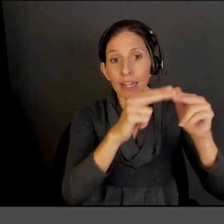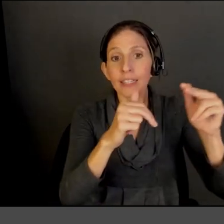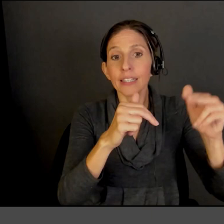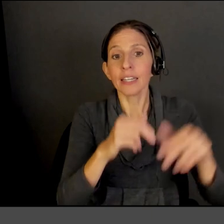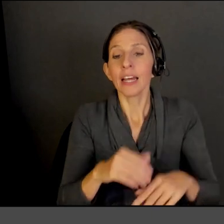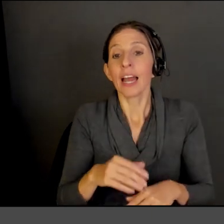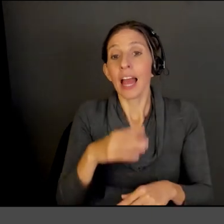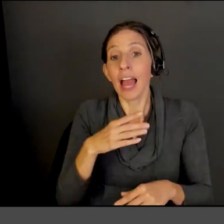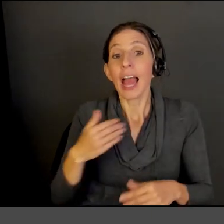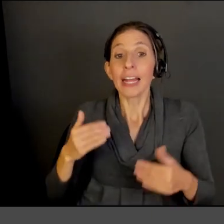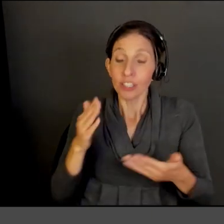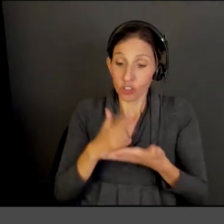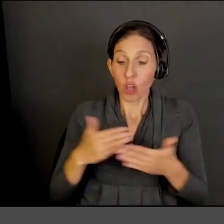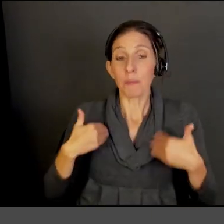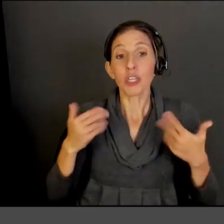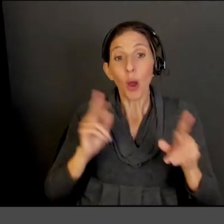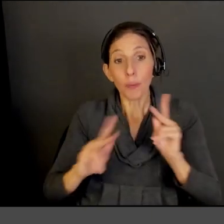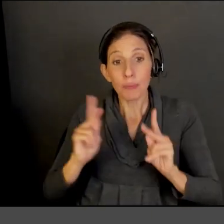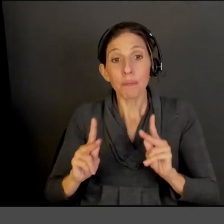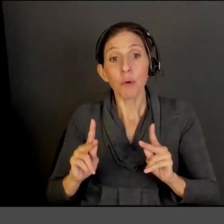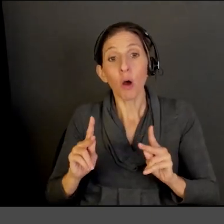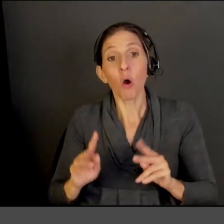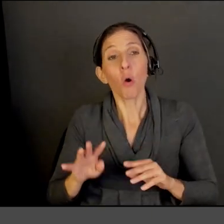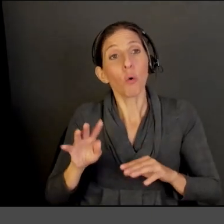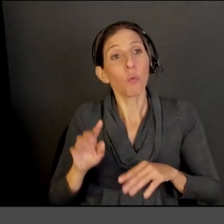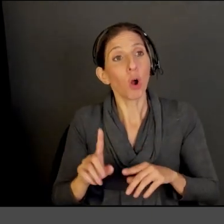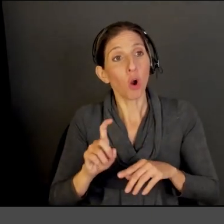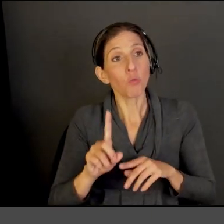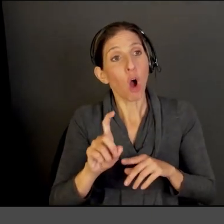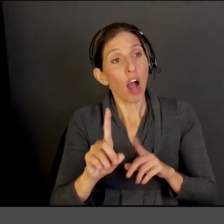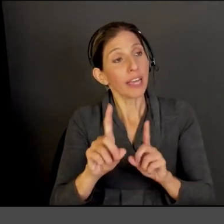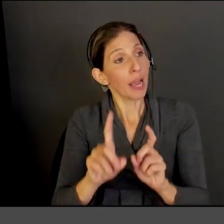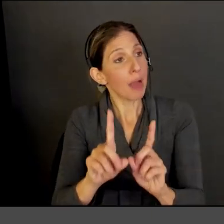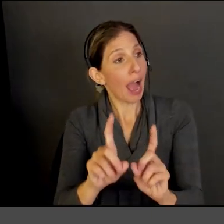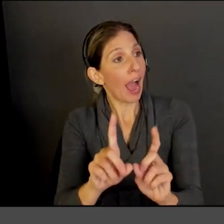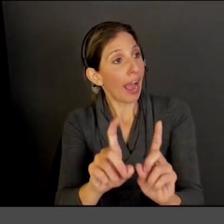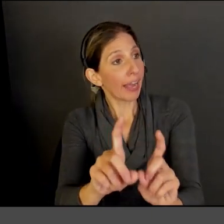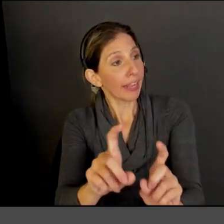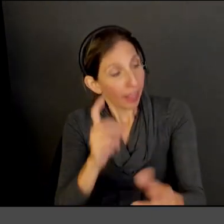AND I NOTICED THE POLICE OVER THE, YOU KNOW, THE ARCHITECTS OR WHOEVER